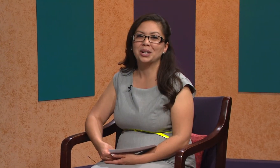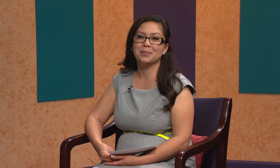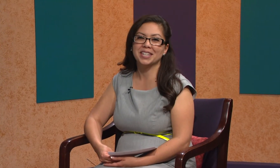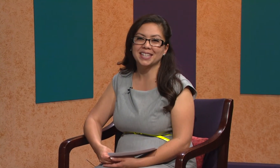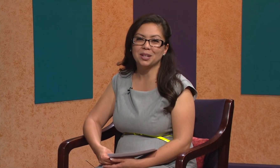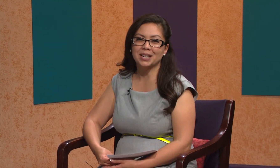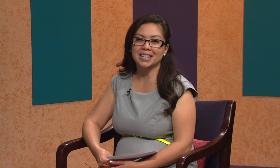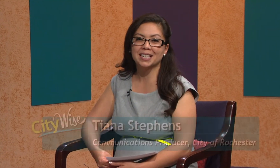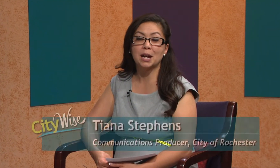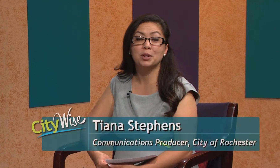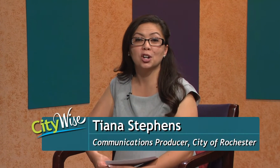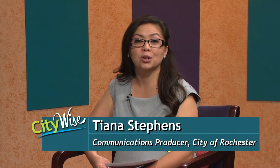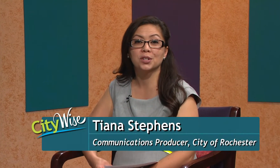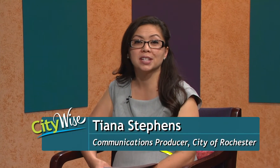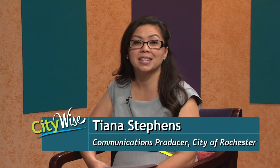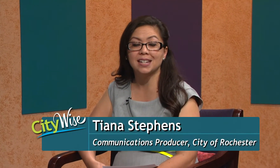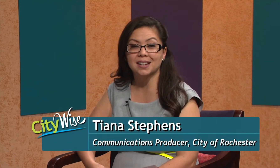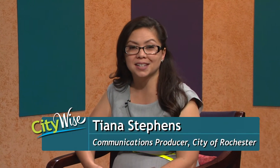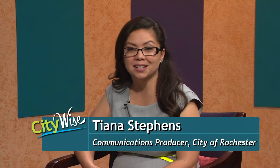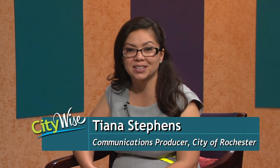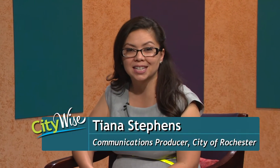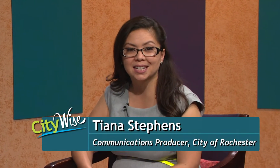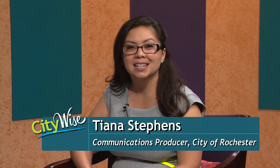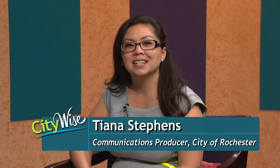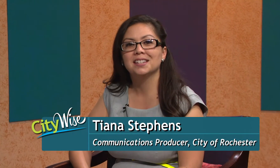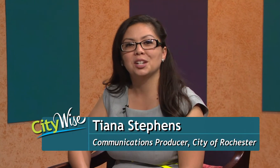Welcome to CityWise. I’m your host, Tiana Stephens.